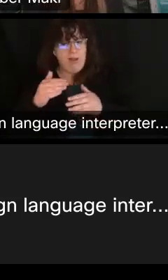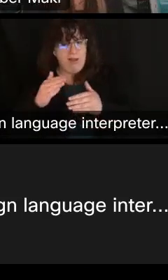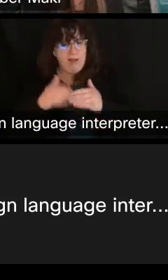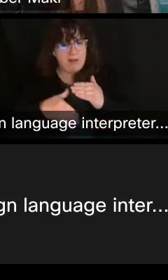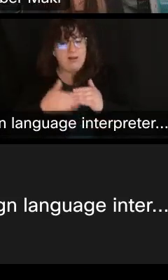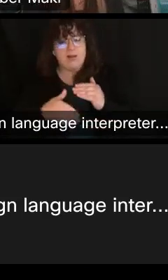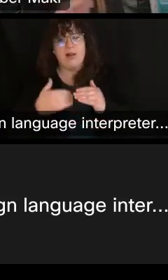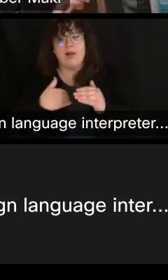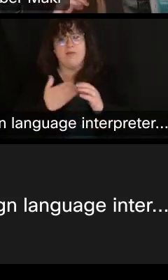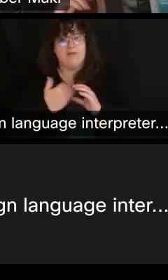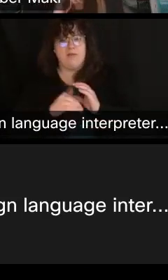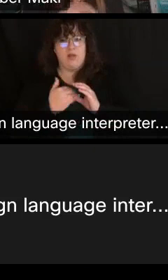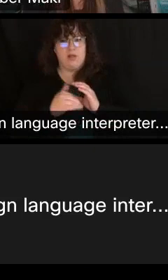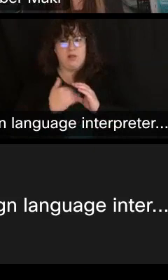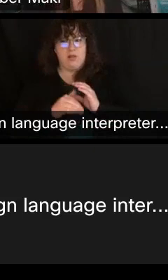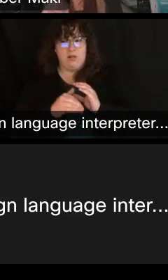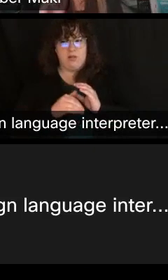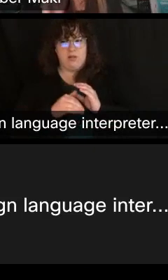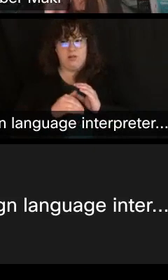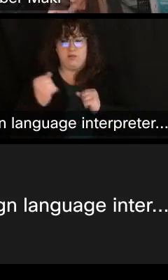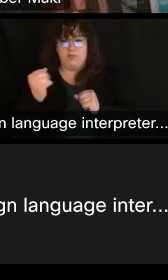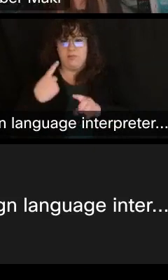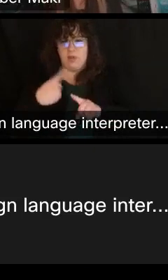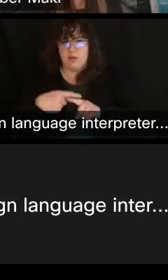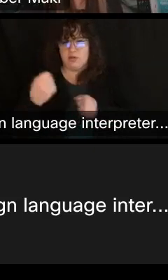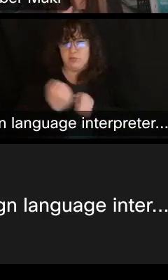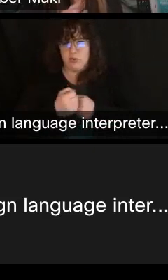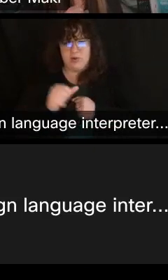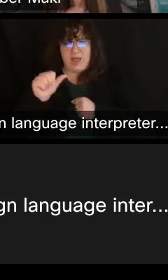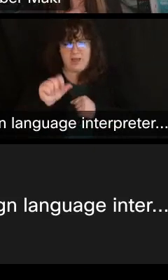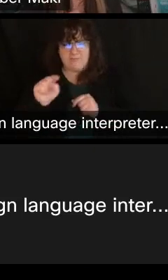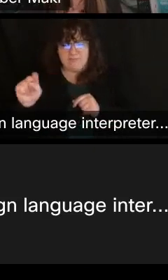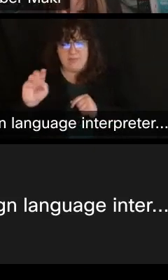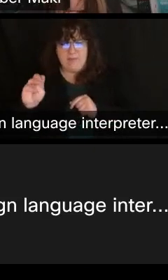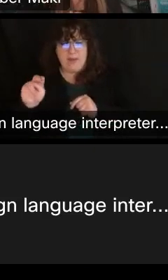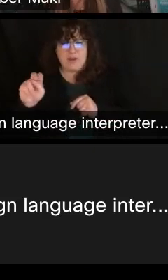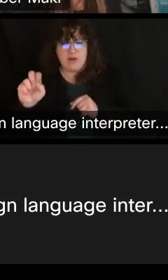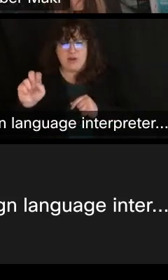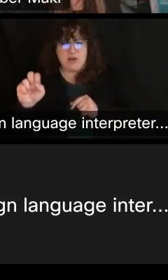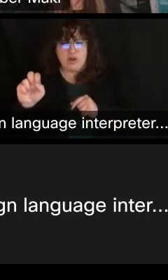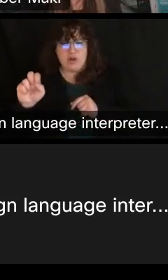positive supports @state.mn.us email that, they'll connect you to me and I will send them to you.